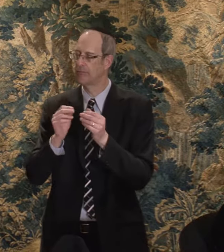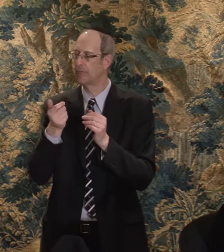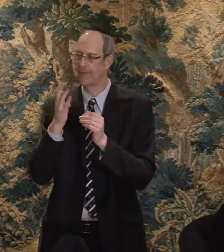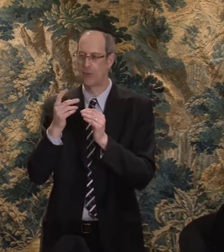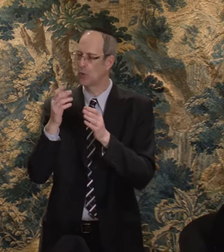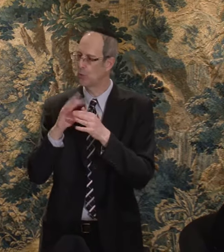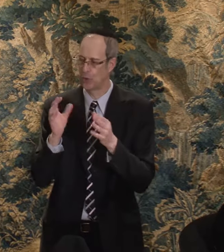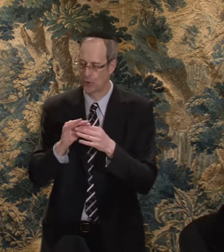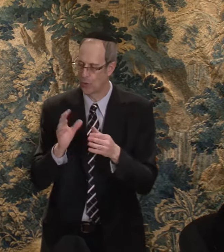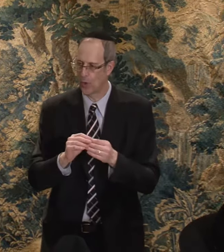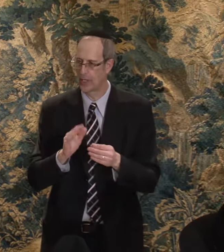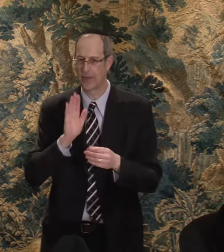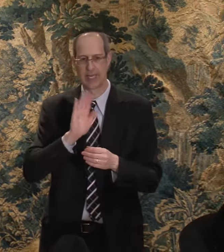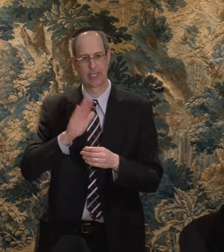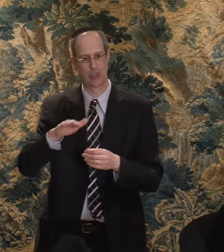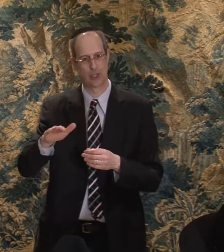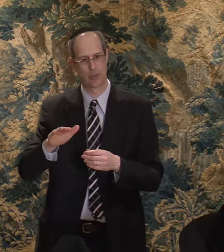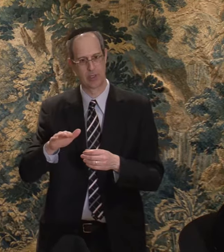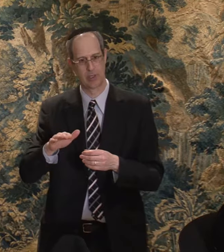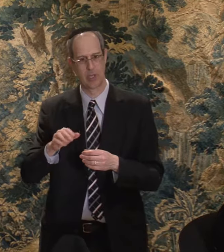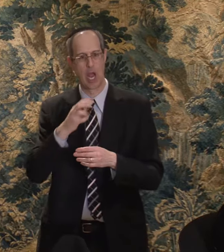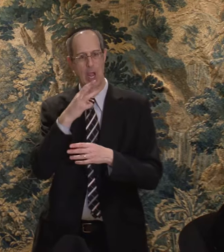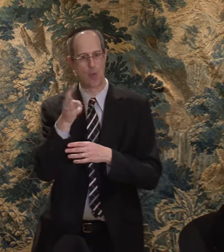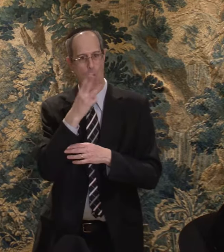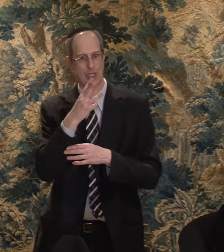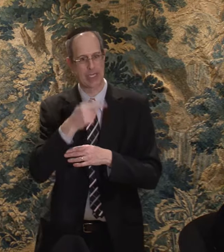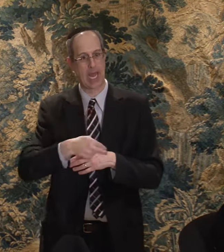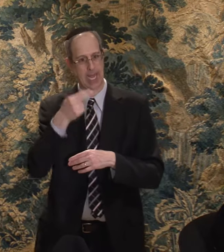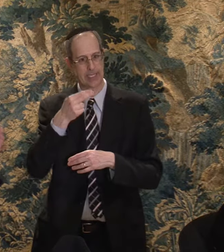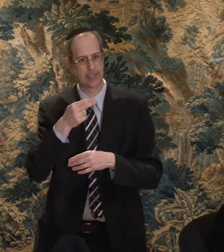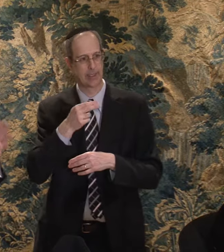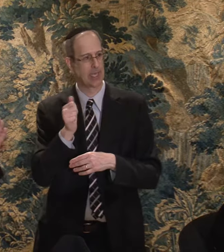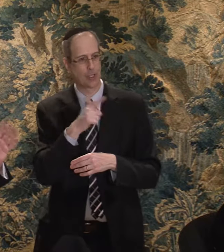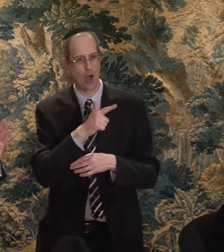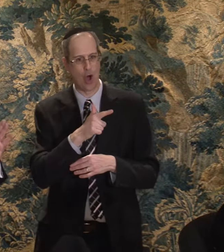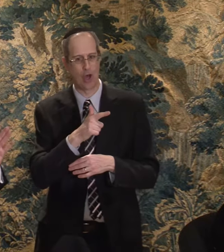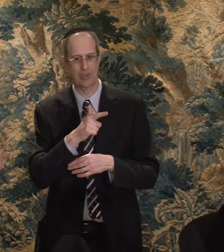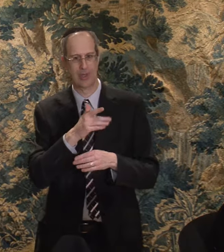amazing in Washington Heights everything of course is Yogesh and everything has a